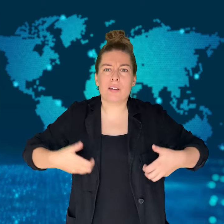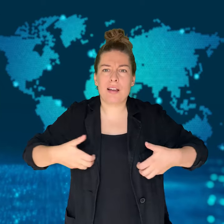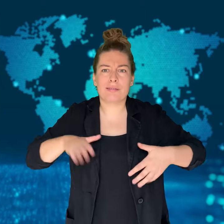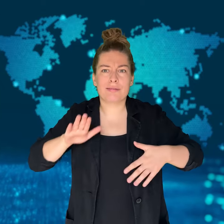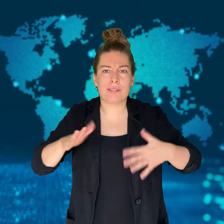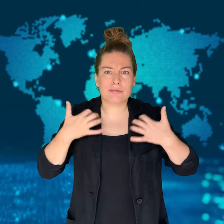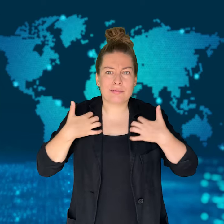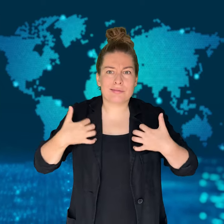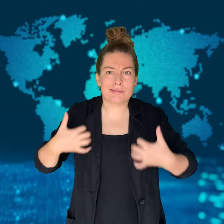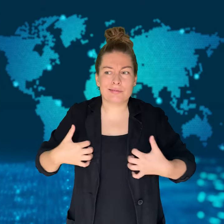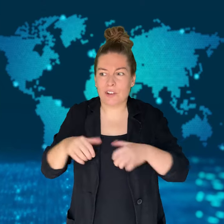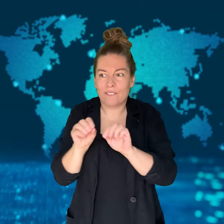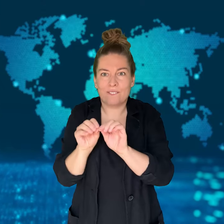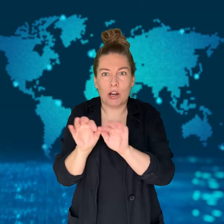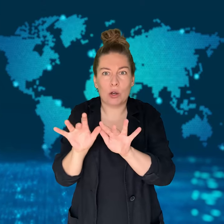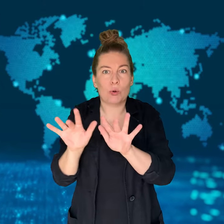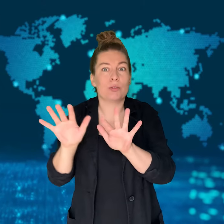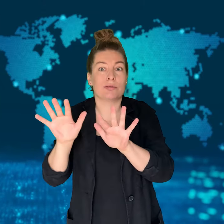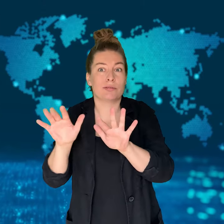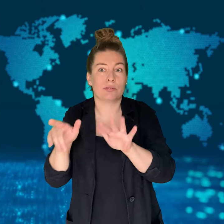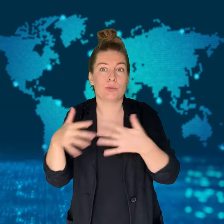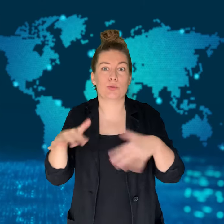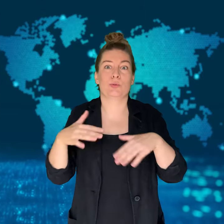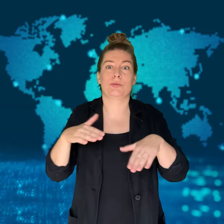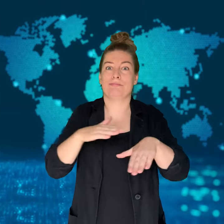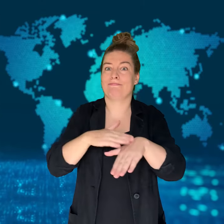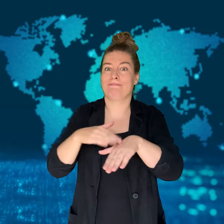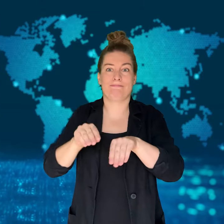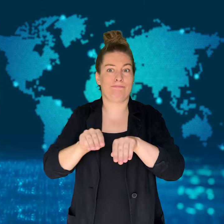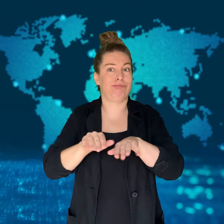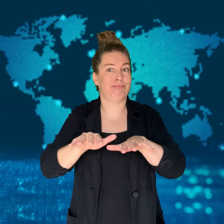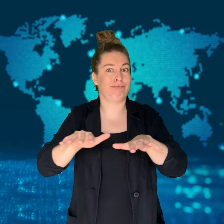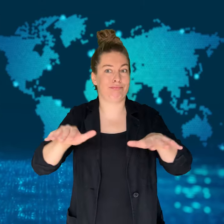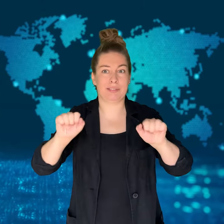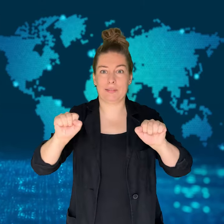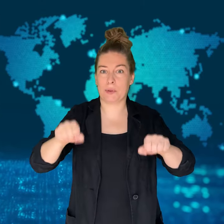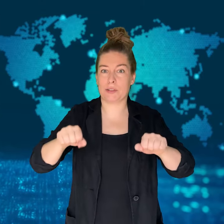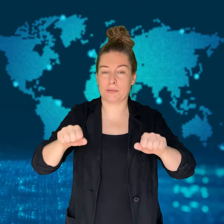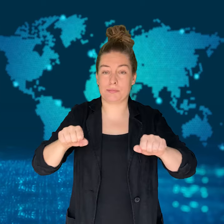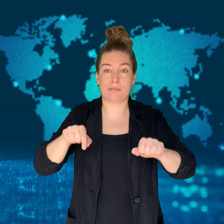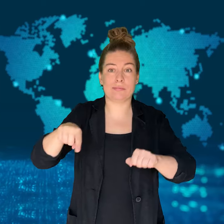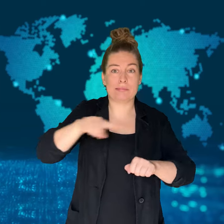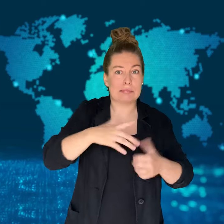a public health emergency because of fears that